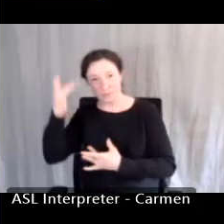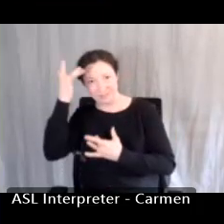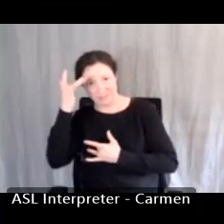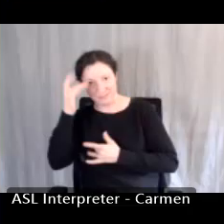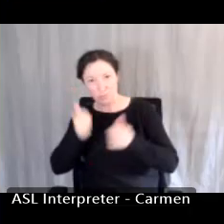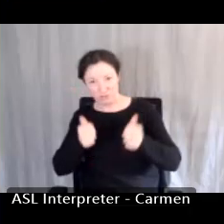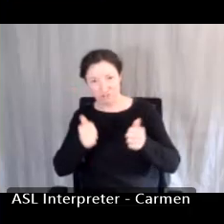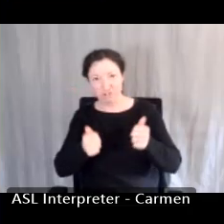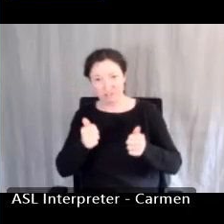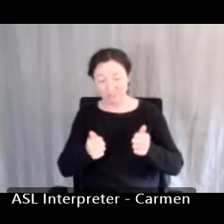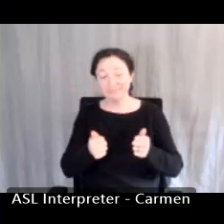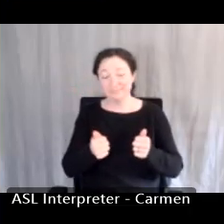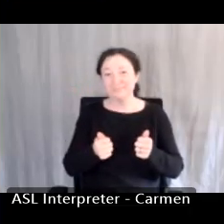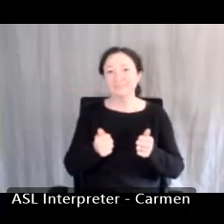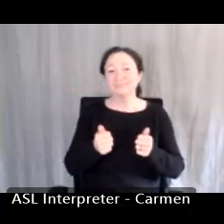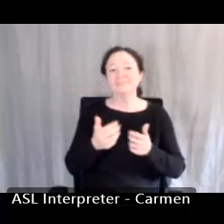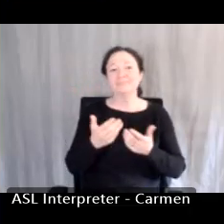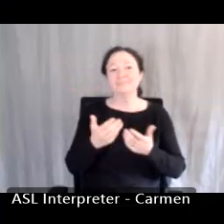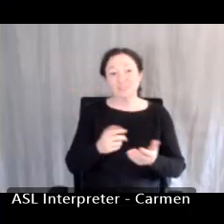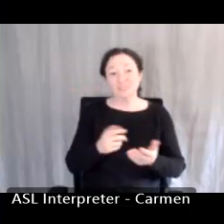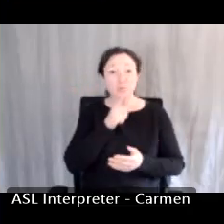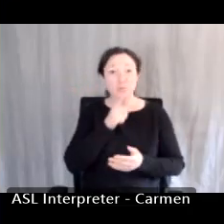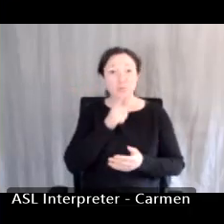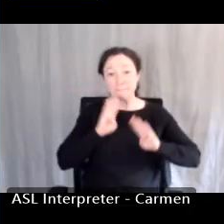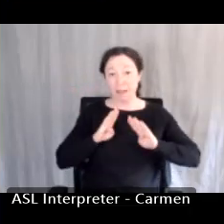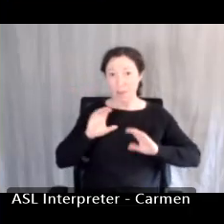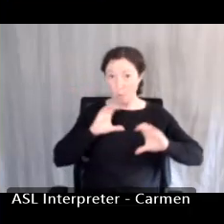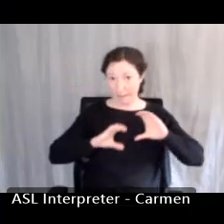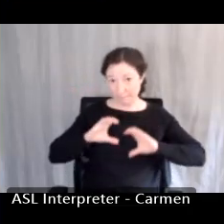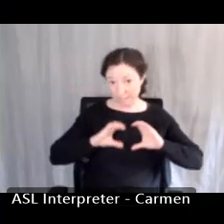and social and a spiritual issue.